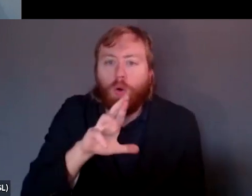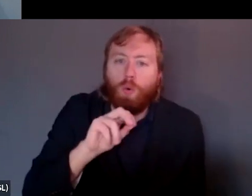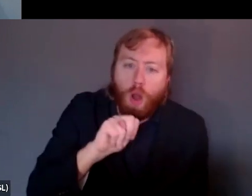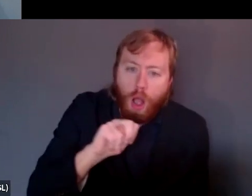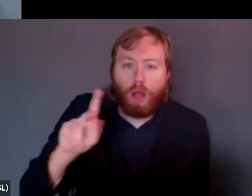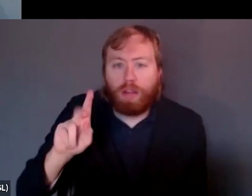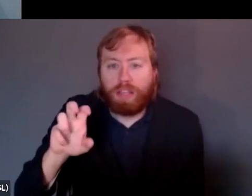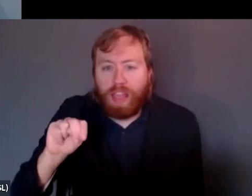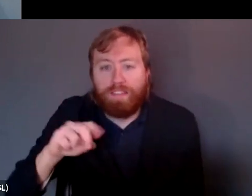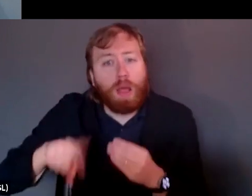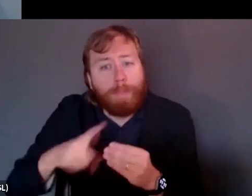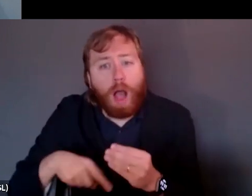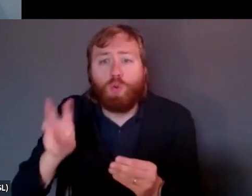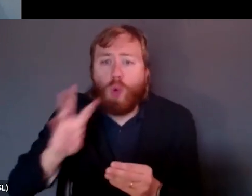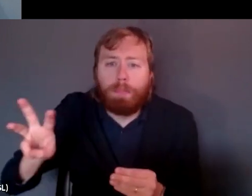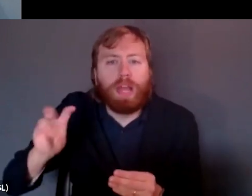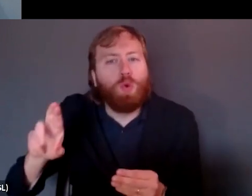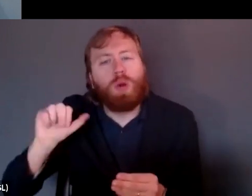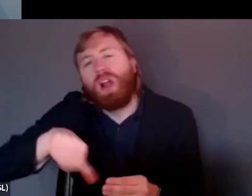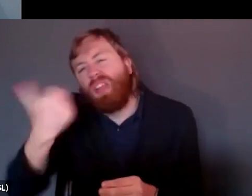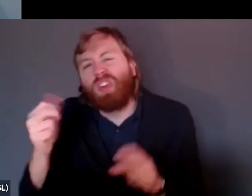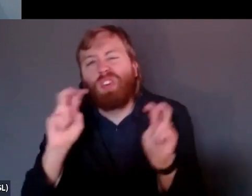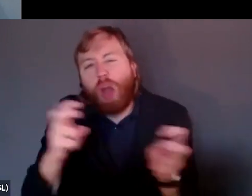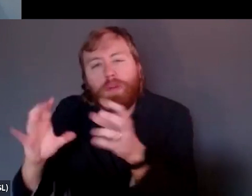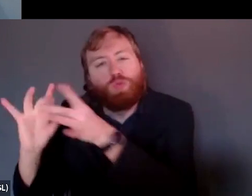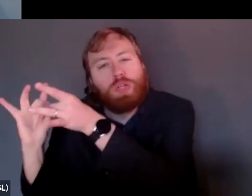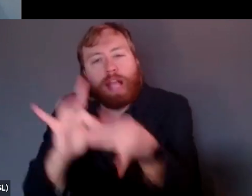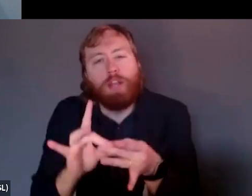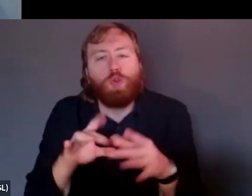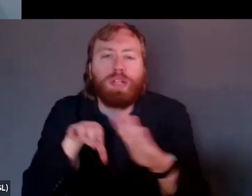or other topics related to accessibility or testing,